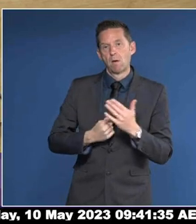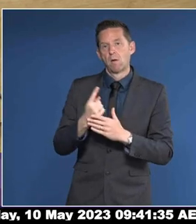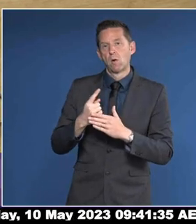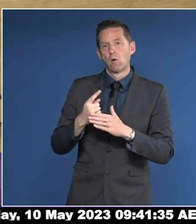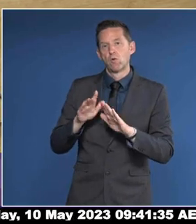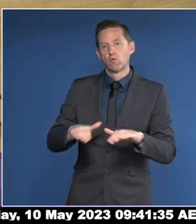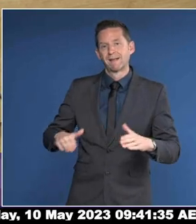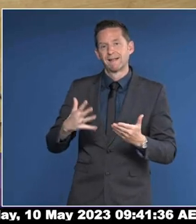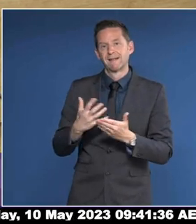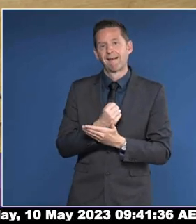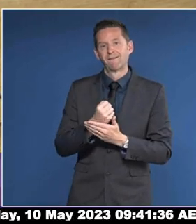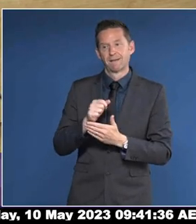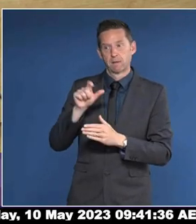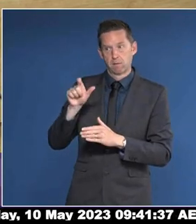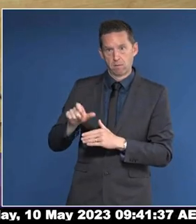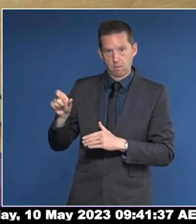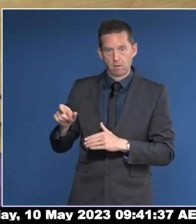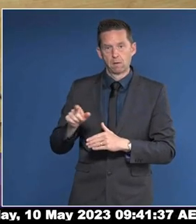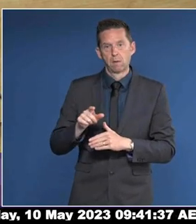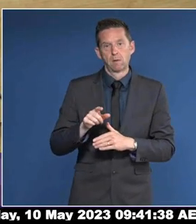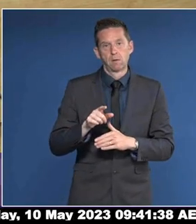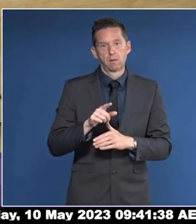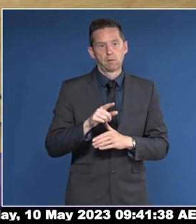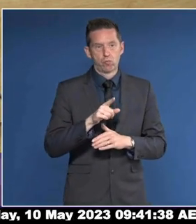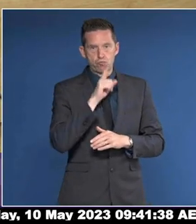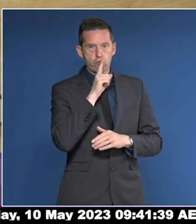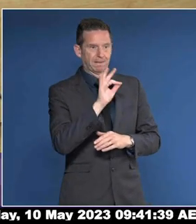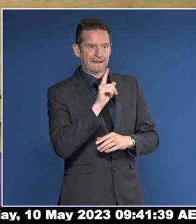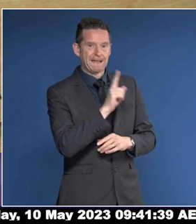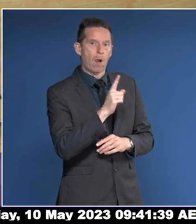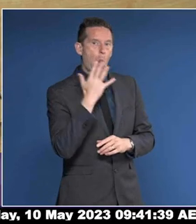to do an unannounced visit or attendance at the home.